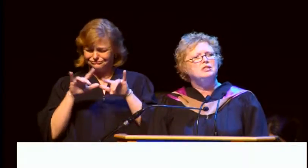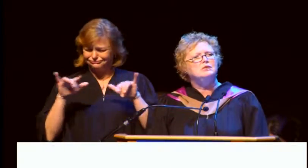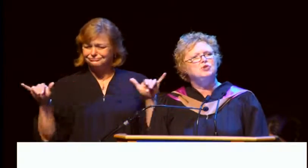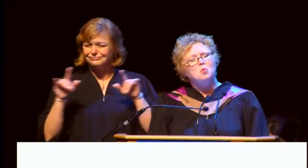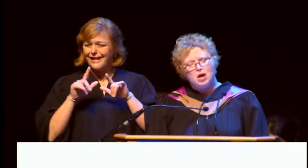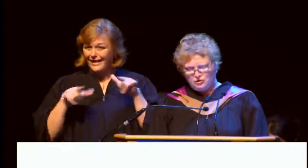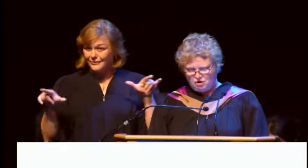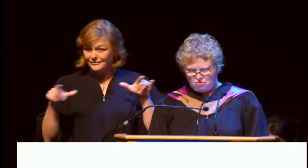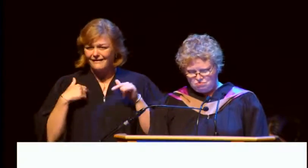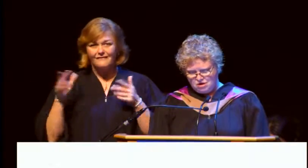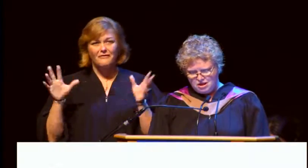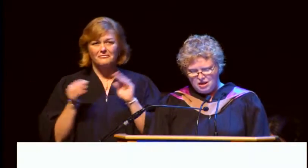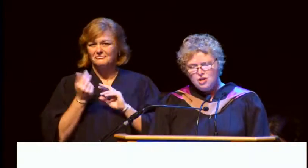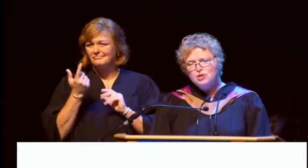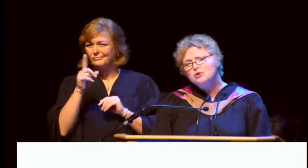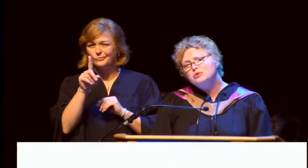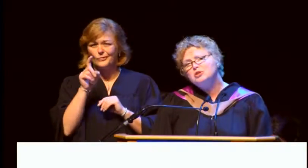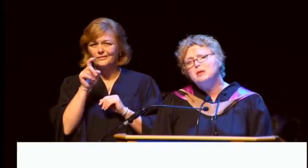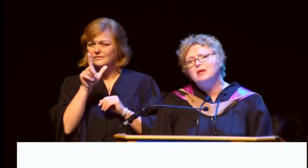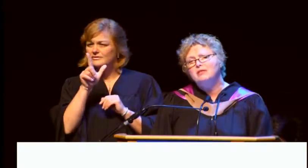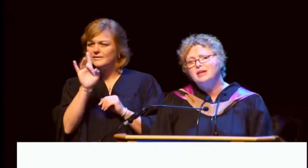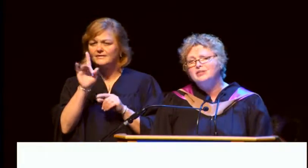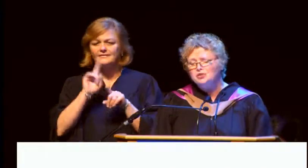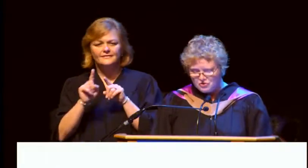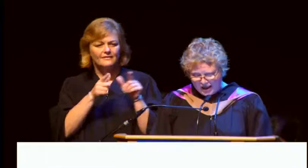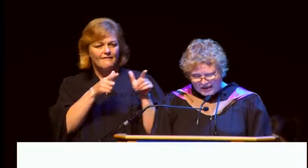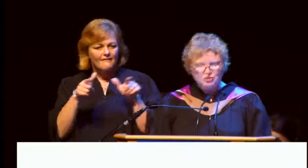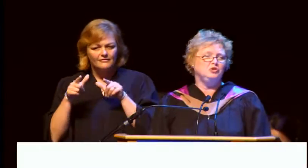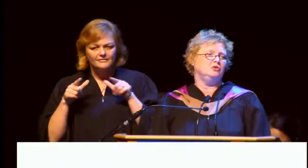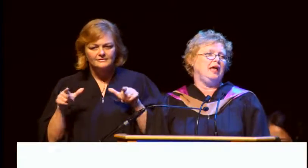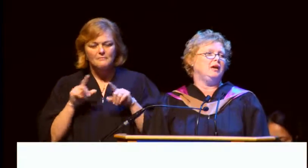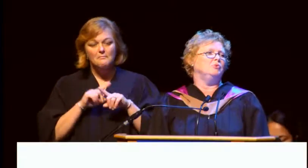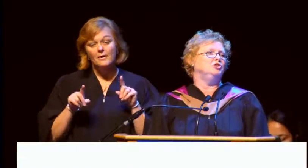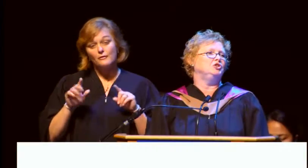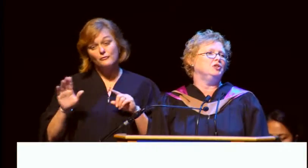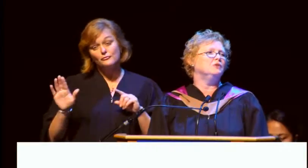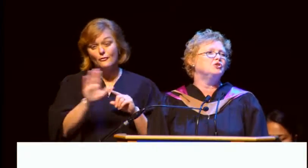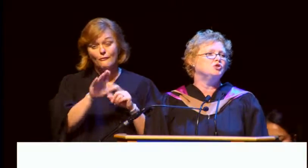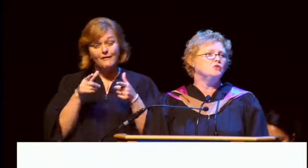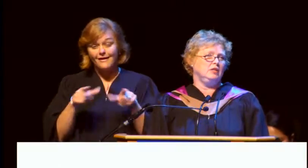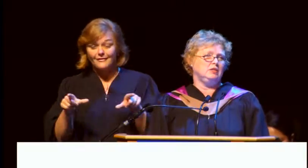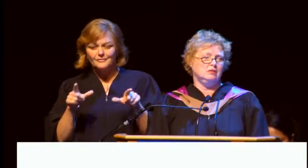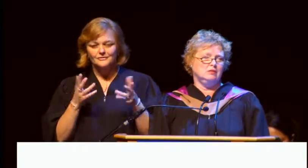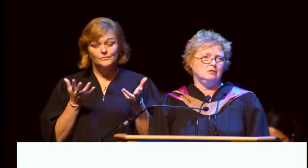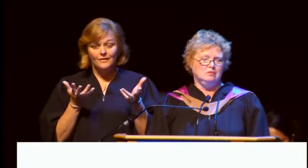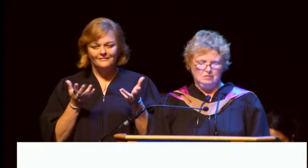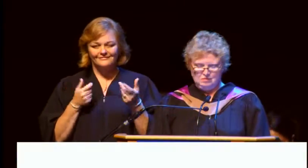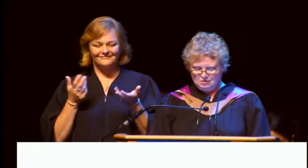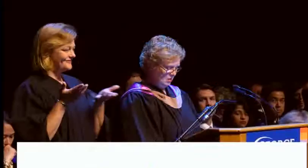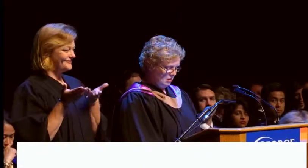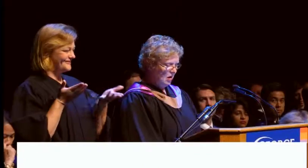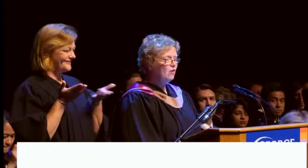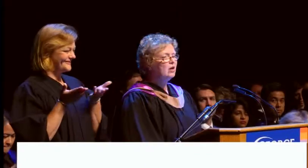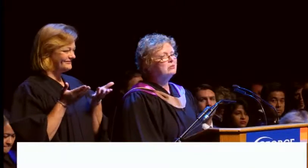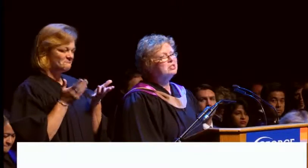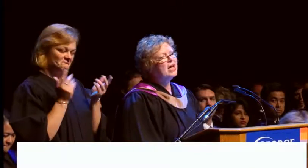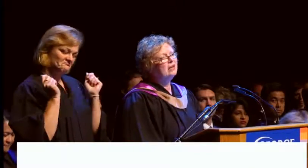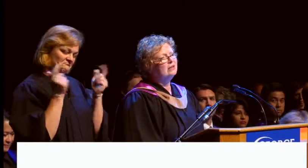OF TORONTO, YOU SPEAK THE INTERNATIONAL LANGUAGE OF SERVICE, OF HOSPITALITY,